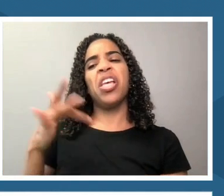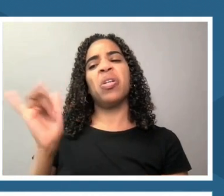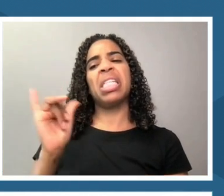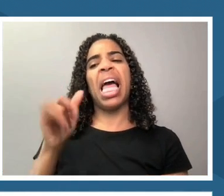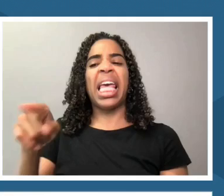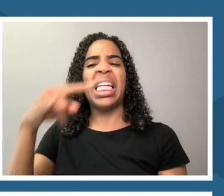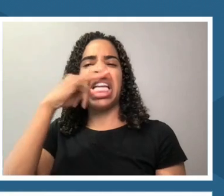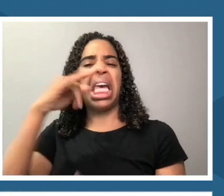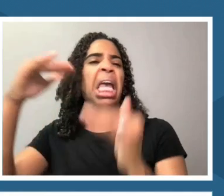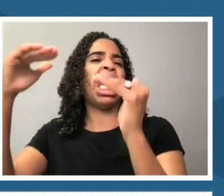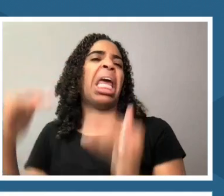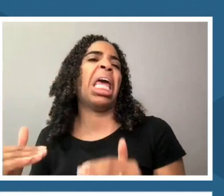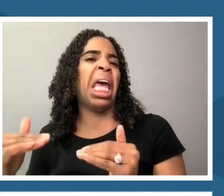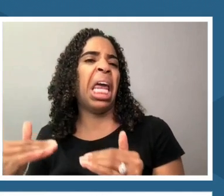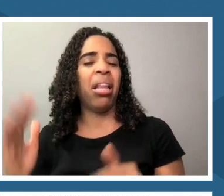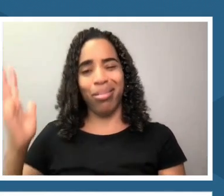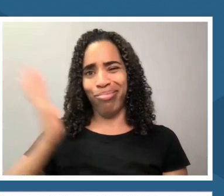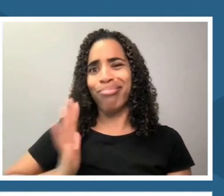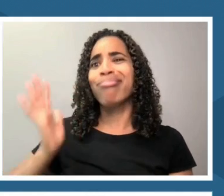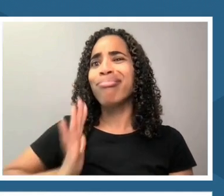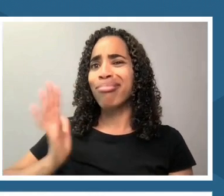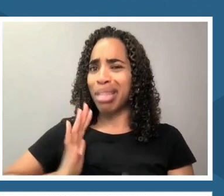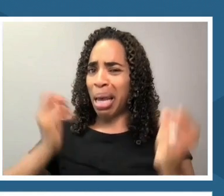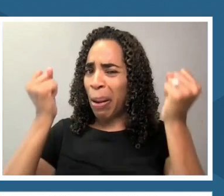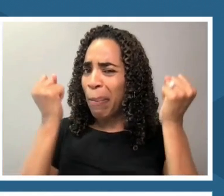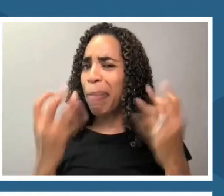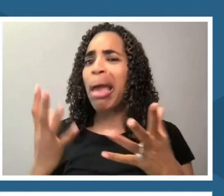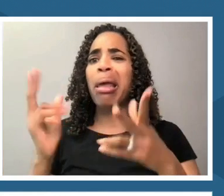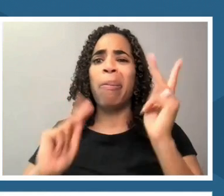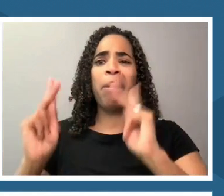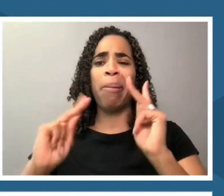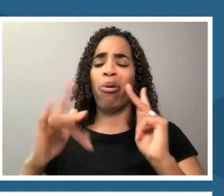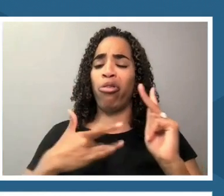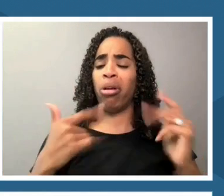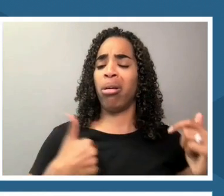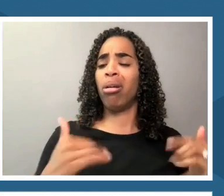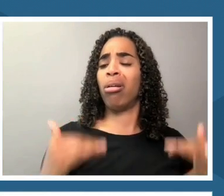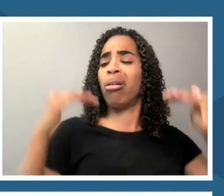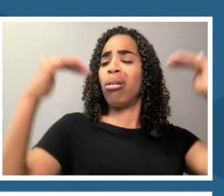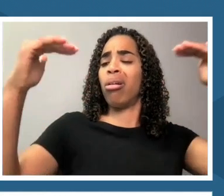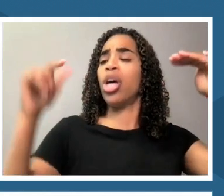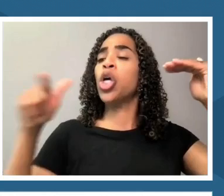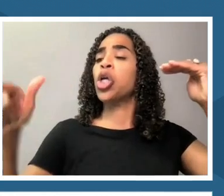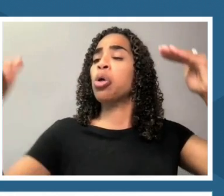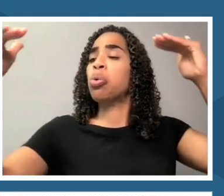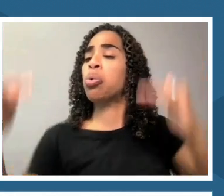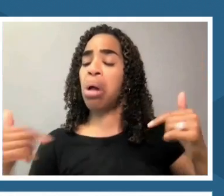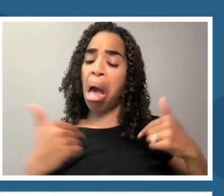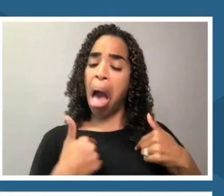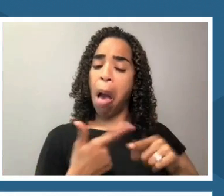of the patronizing and infantilizing portrayals and attitude that westerners